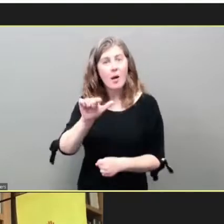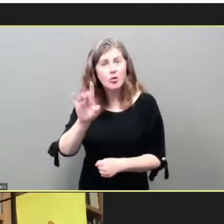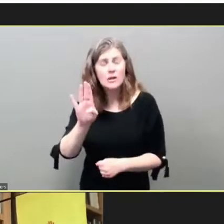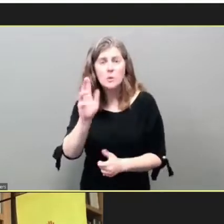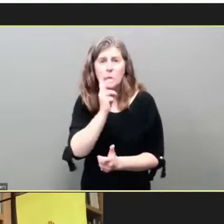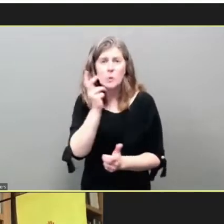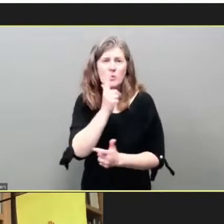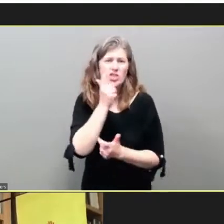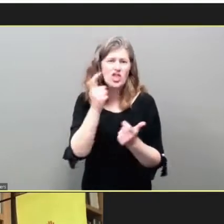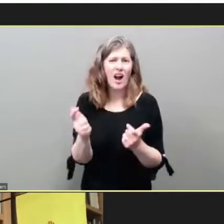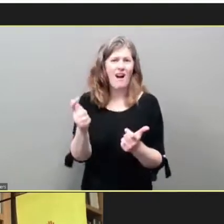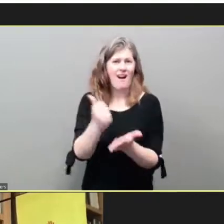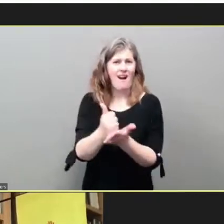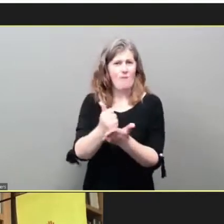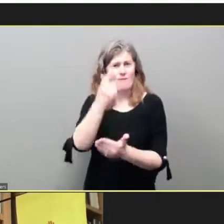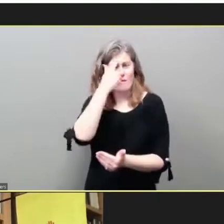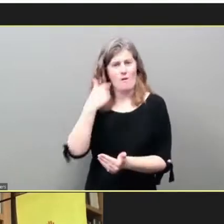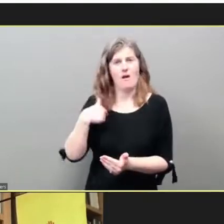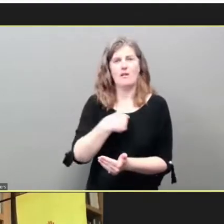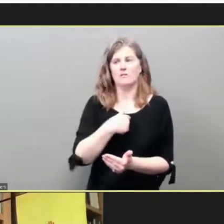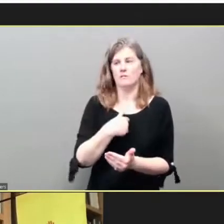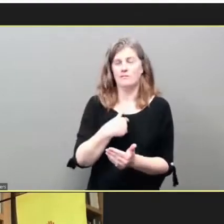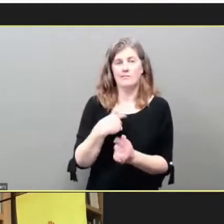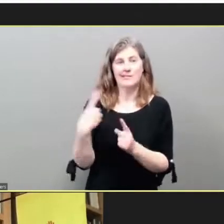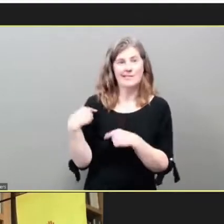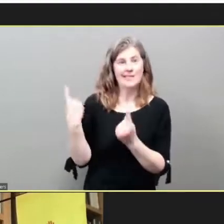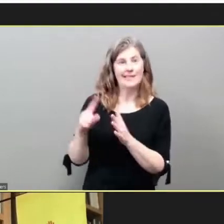effort. So they've been with us since the beginning. They continue to work